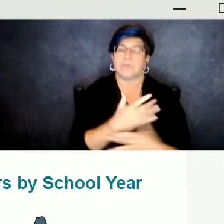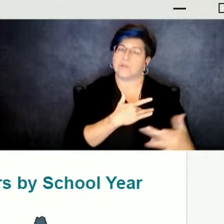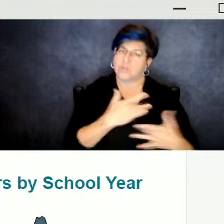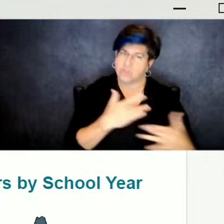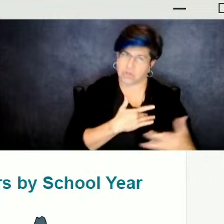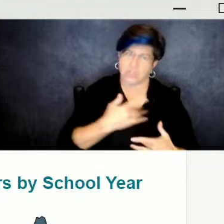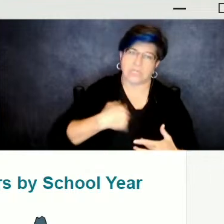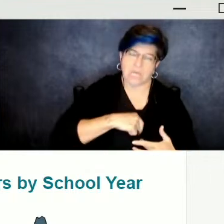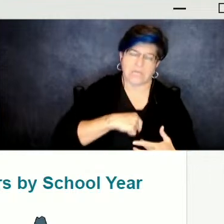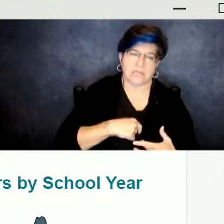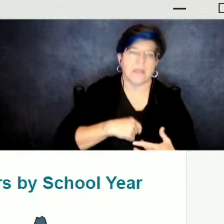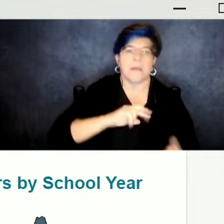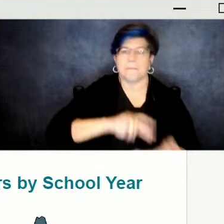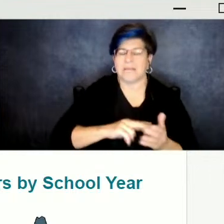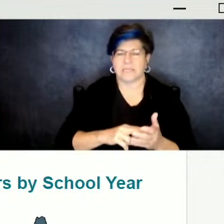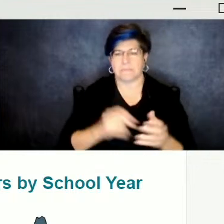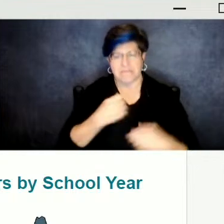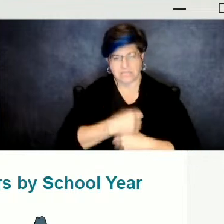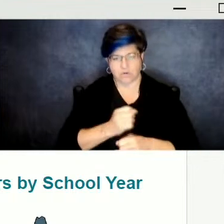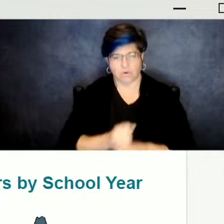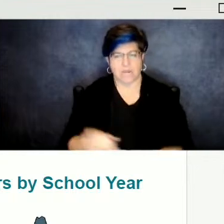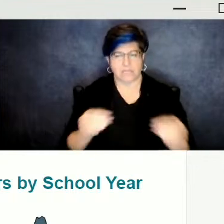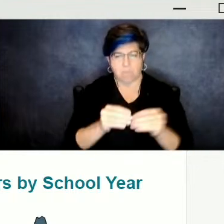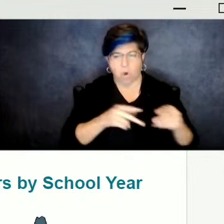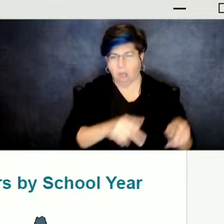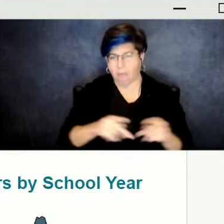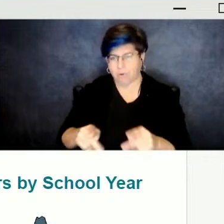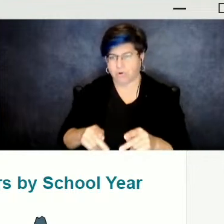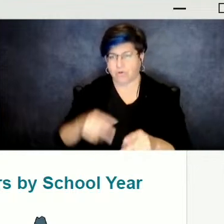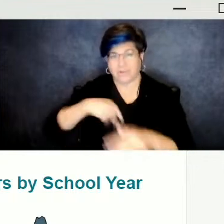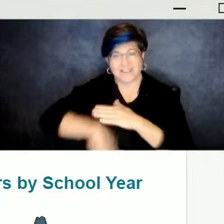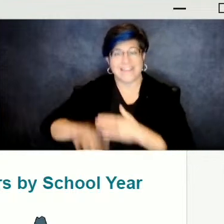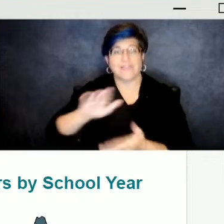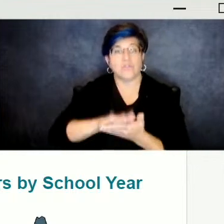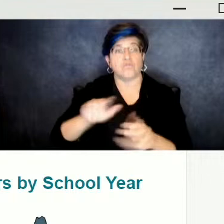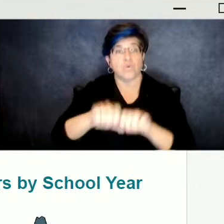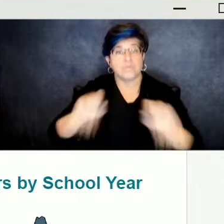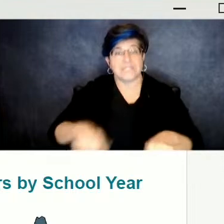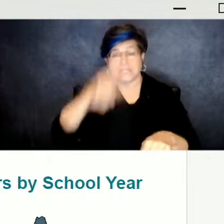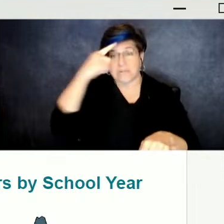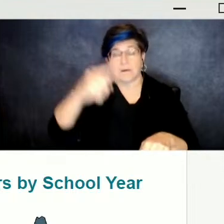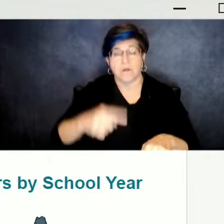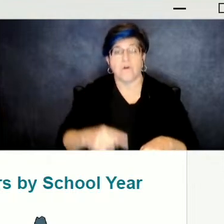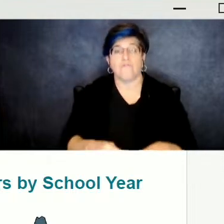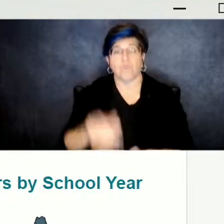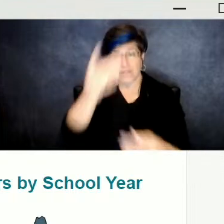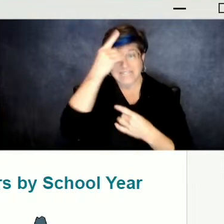AT THIS POINT AND SO THAT GROWTH IS CERTAINLY CONCERNING